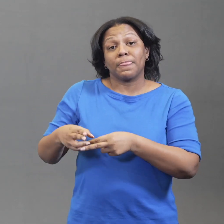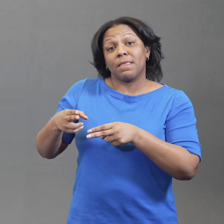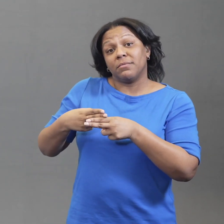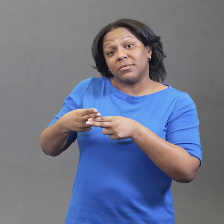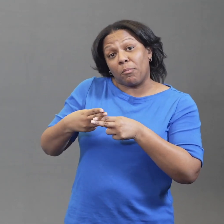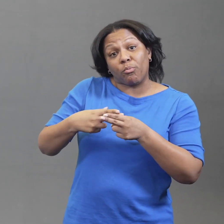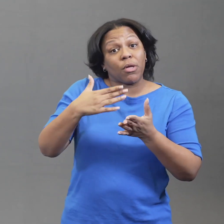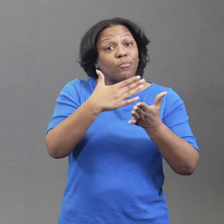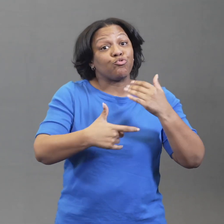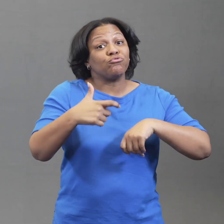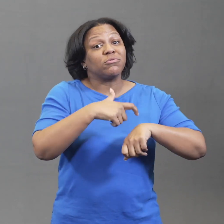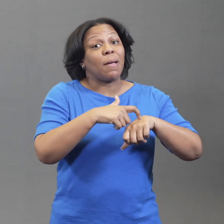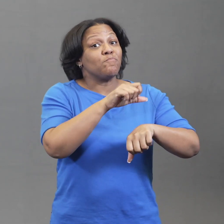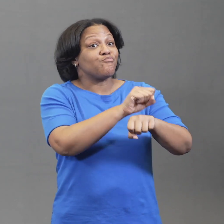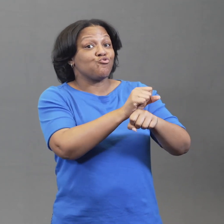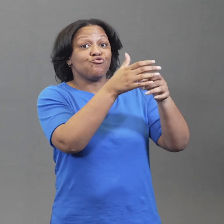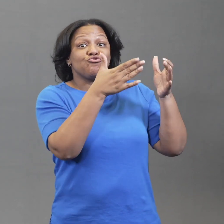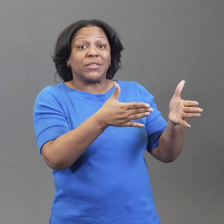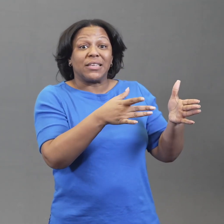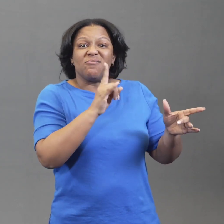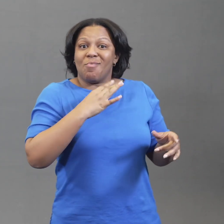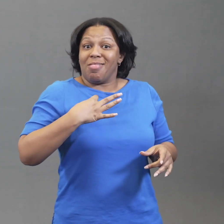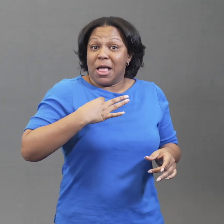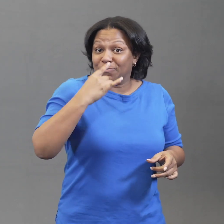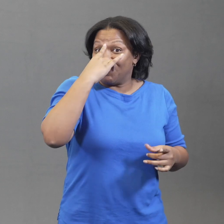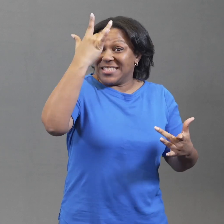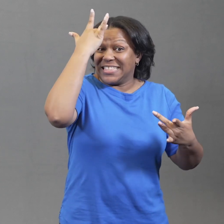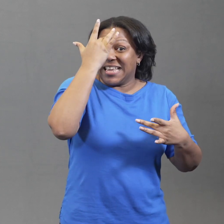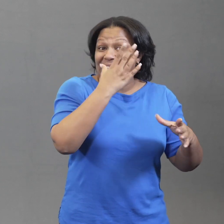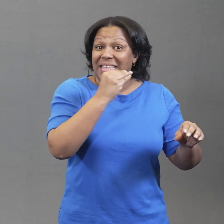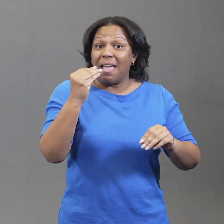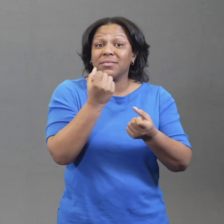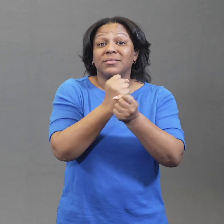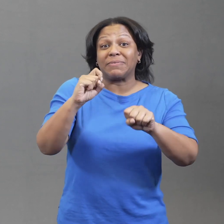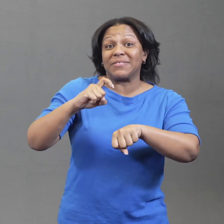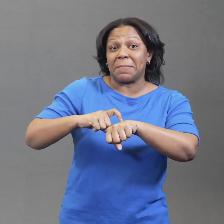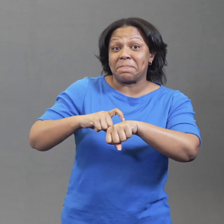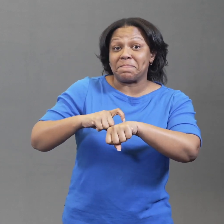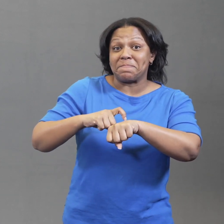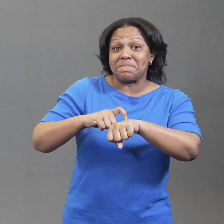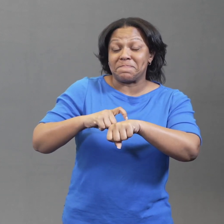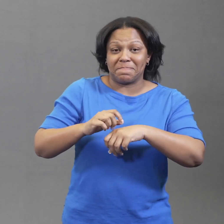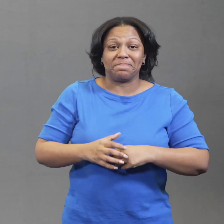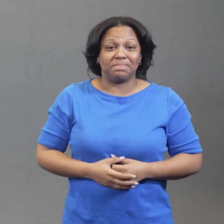Temporary and part-time employees are eligible for sick and safe time.